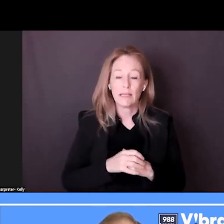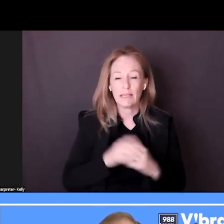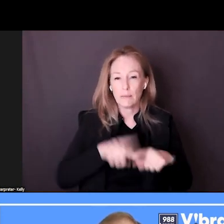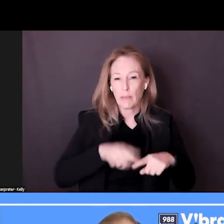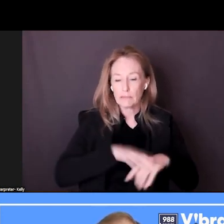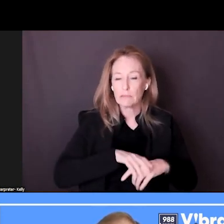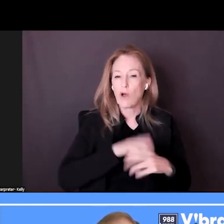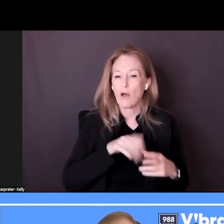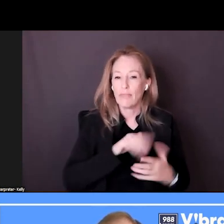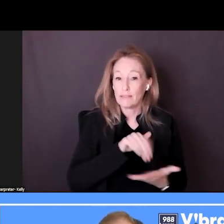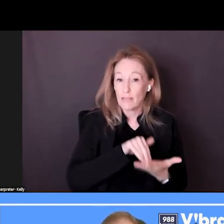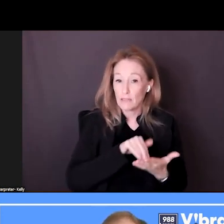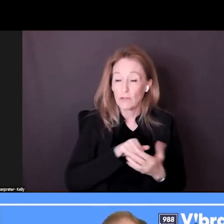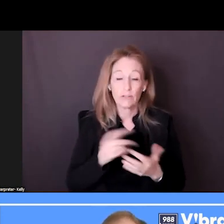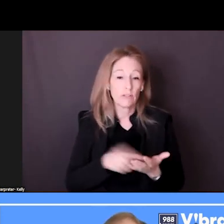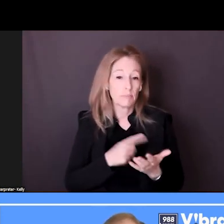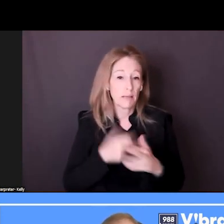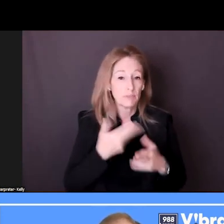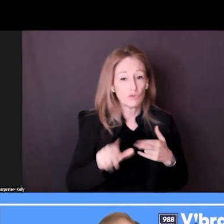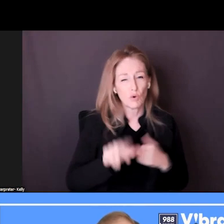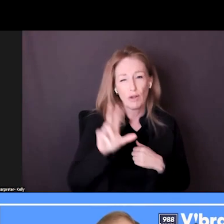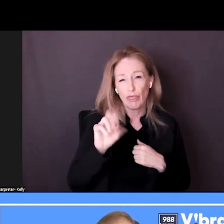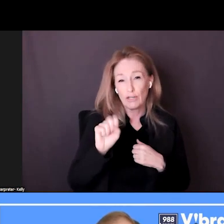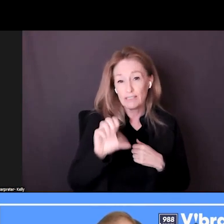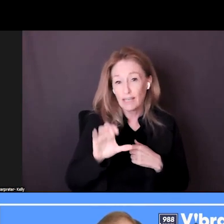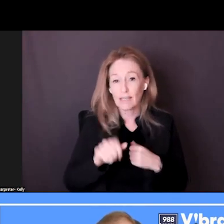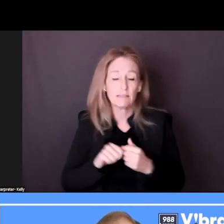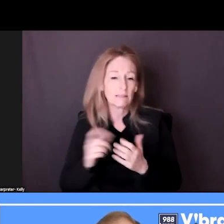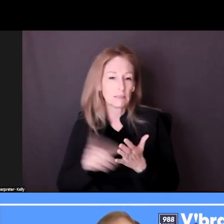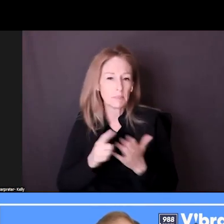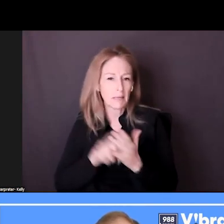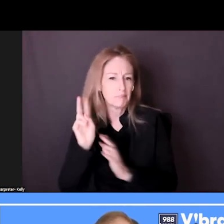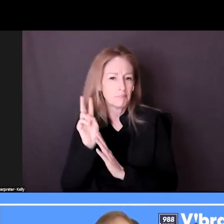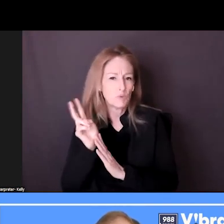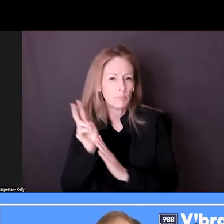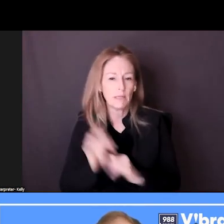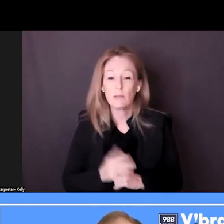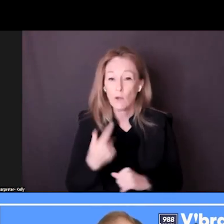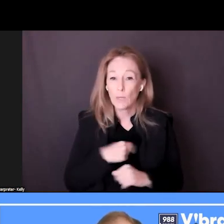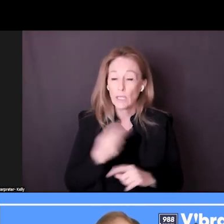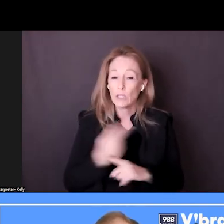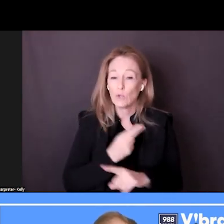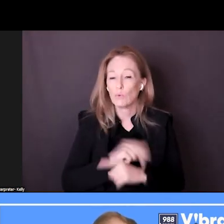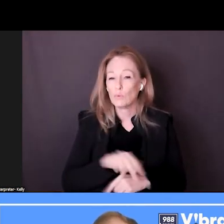SOMETIMES IT IS MORE THAN TWO MINUTES. WE USE THE TECHNOLOGY IN